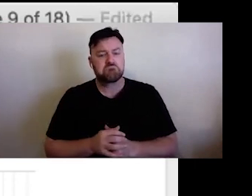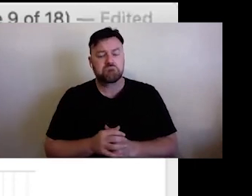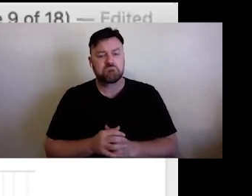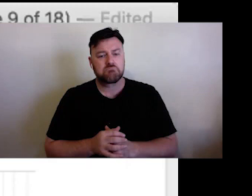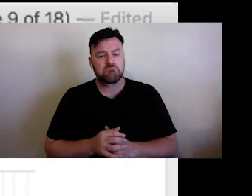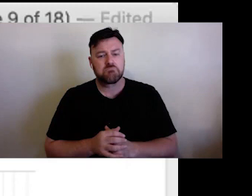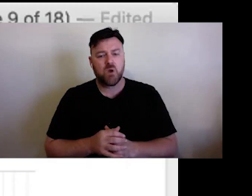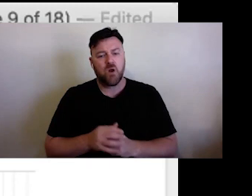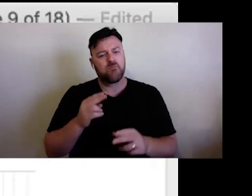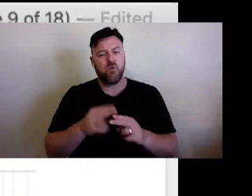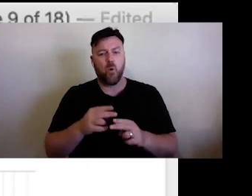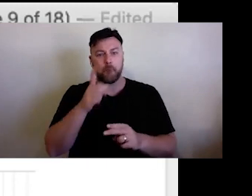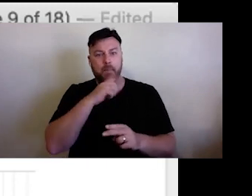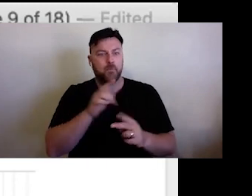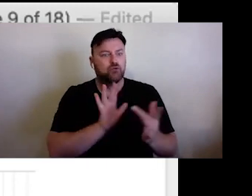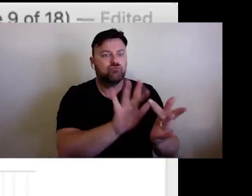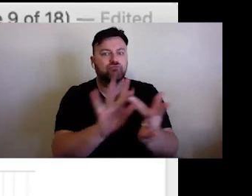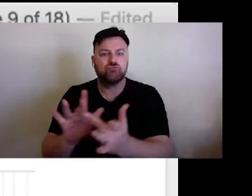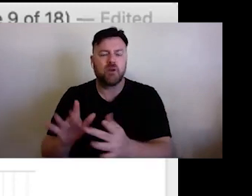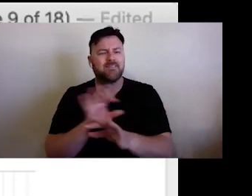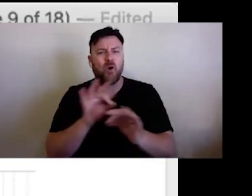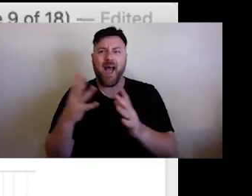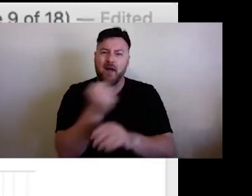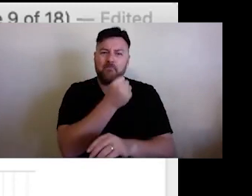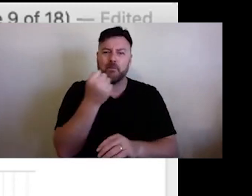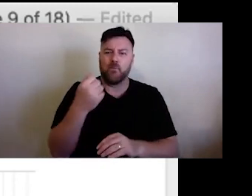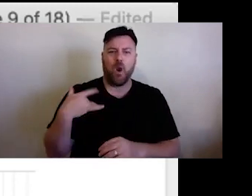urgency for people to tune in. There's different kind of ways that